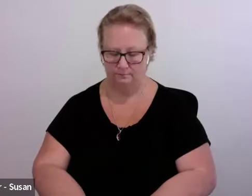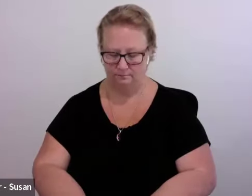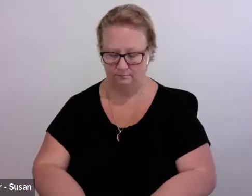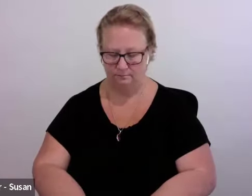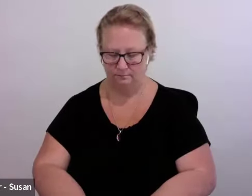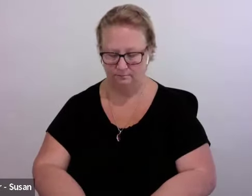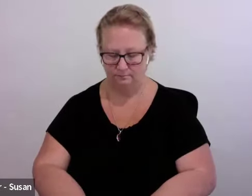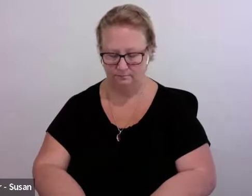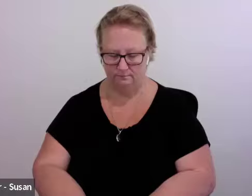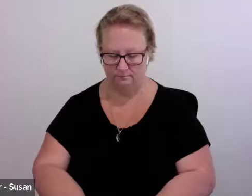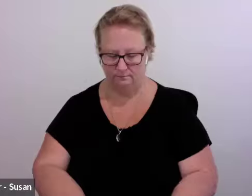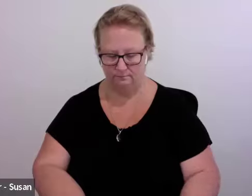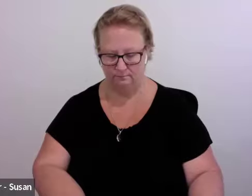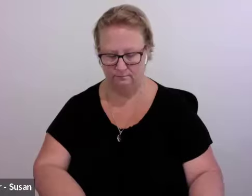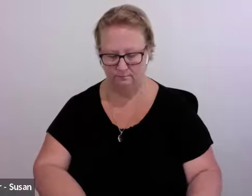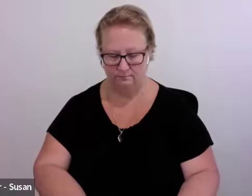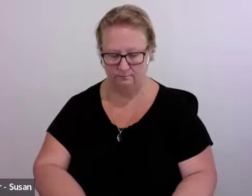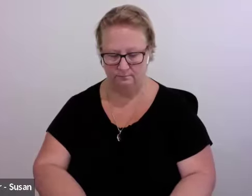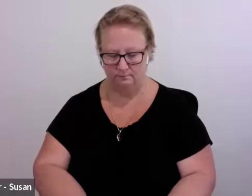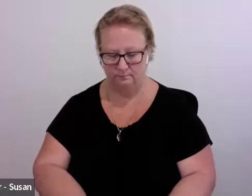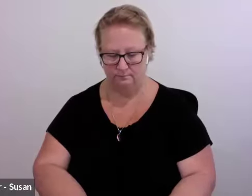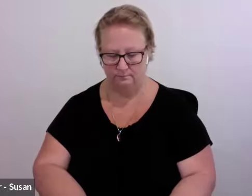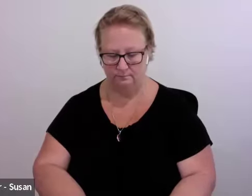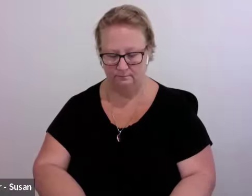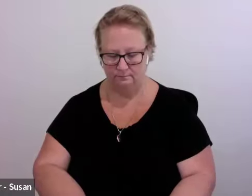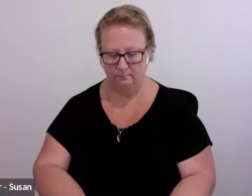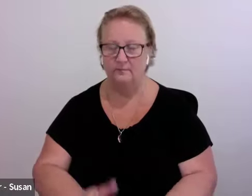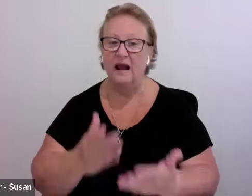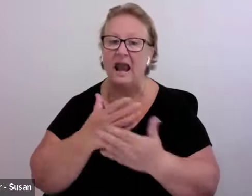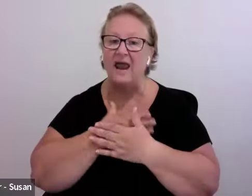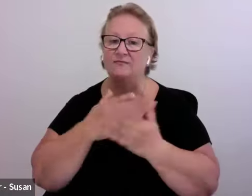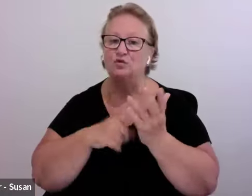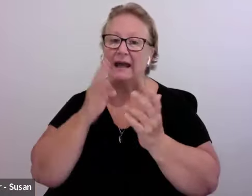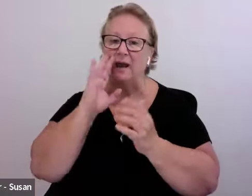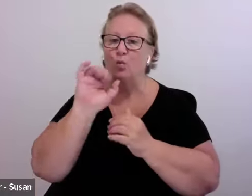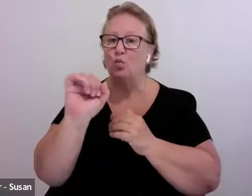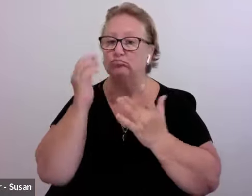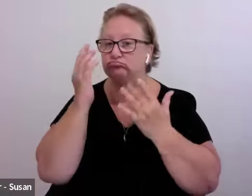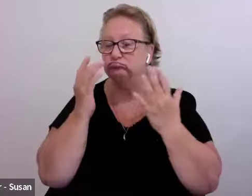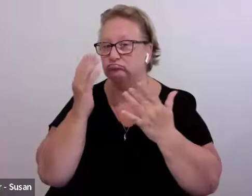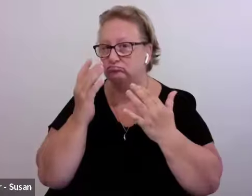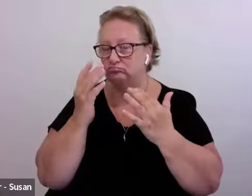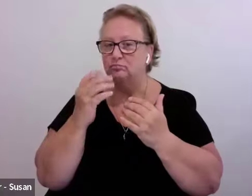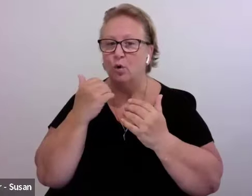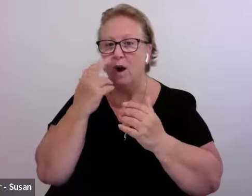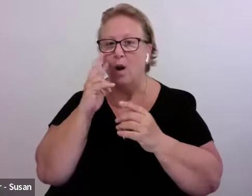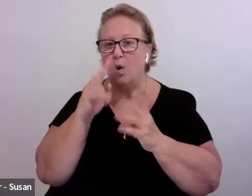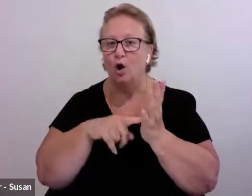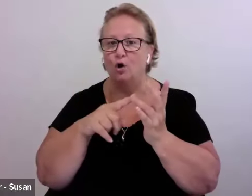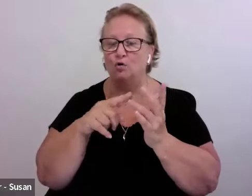would love your feedback and Sue is going to pop up T joining us today. We would love your feedback and Sue is going to pop up the feedback. You can submit your